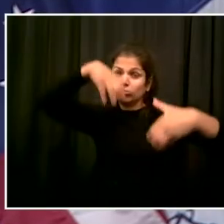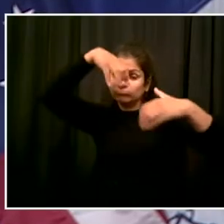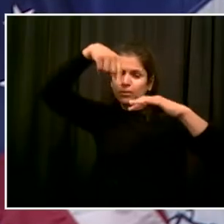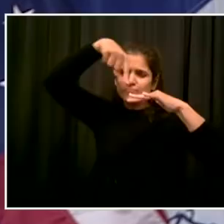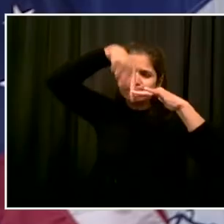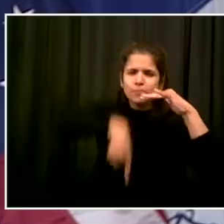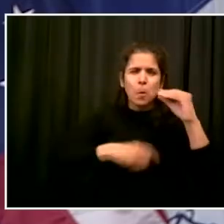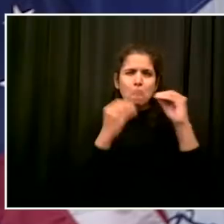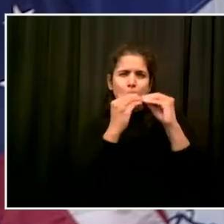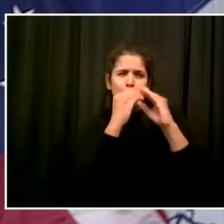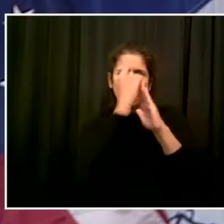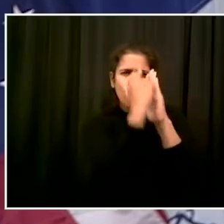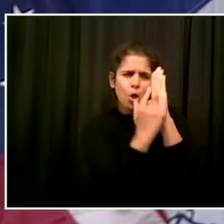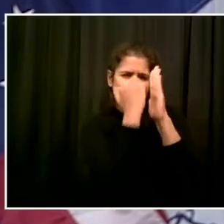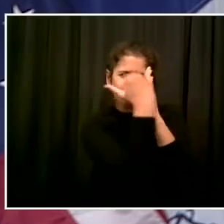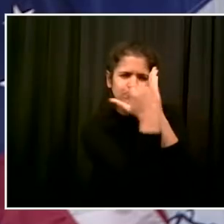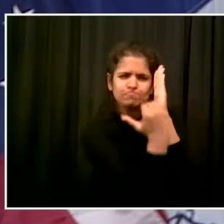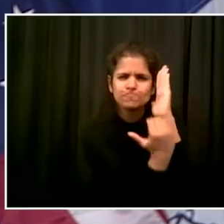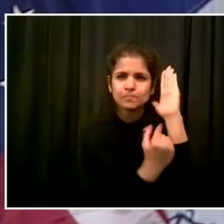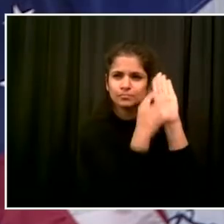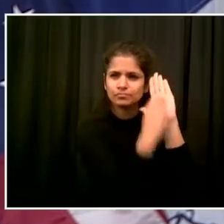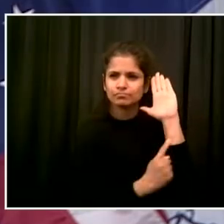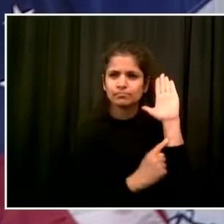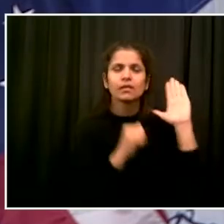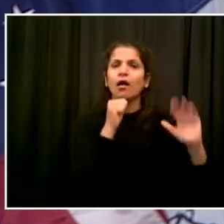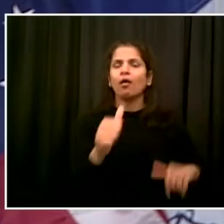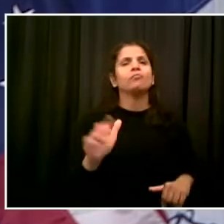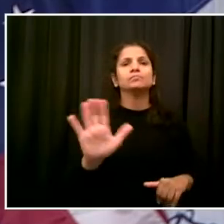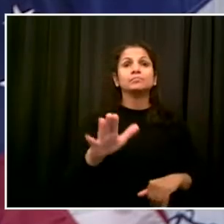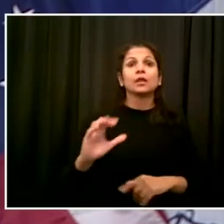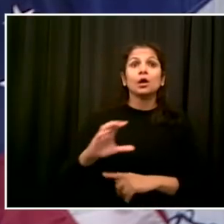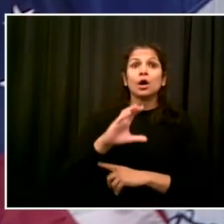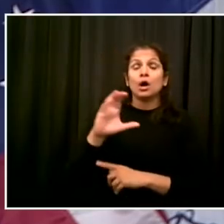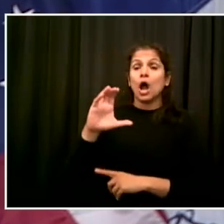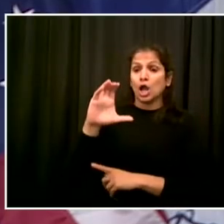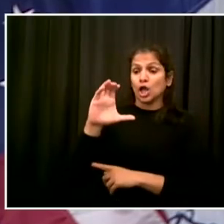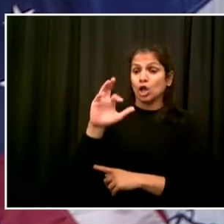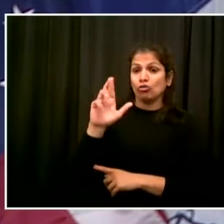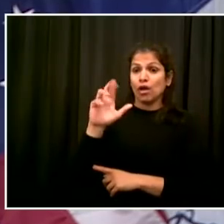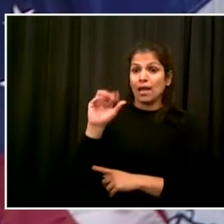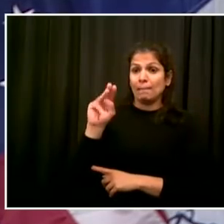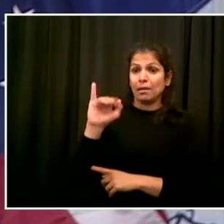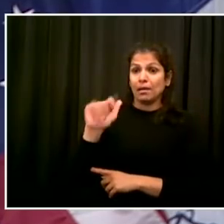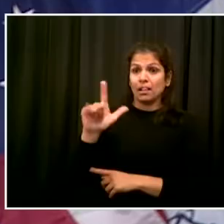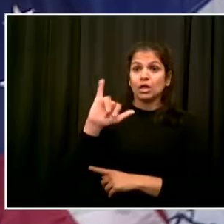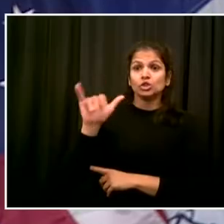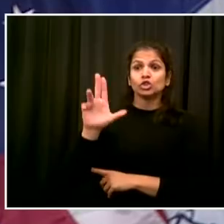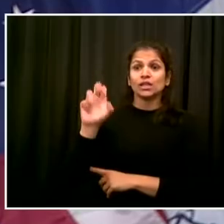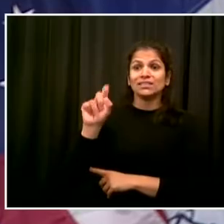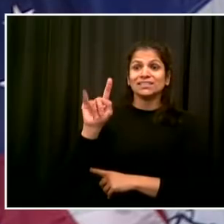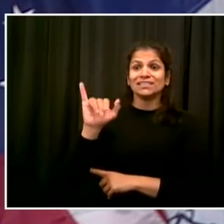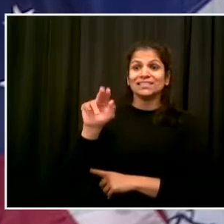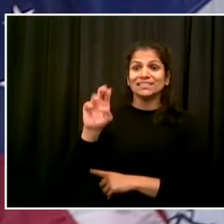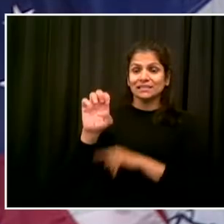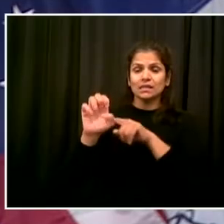SOMEON E? THAT TO ME IS THE THING WE NEED TO BTETER